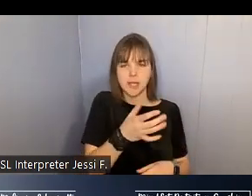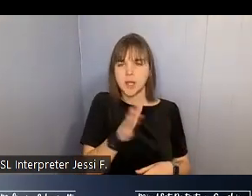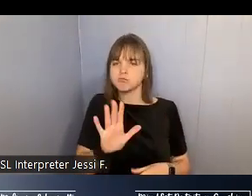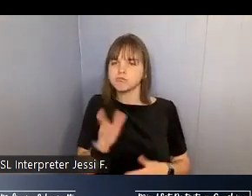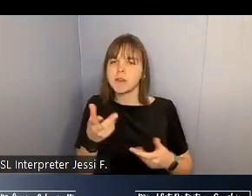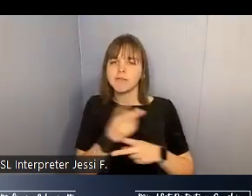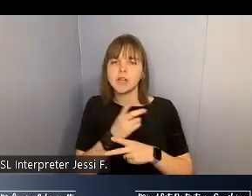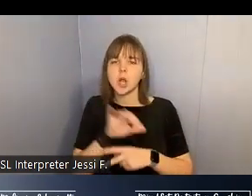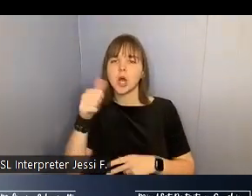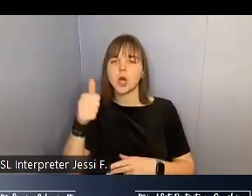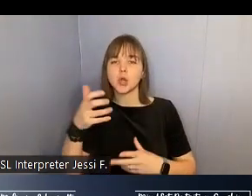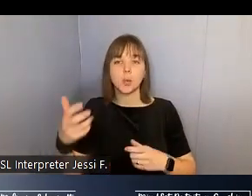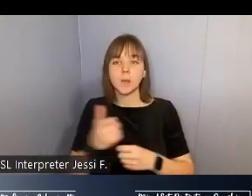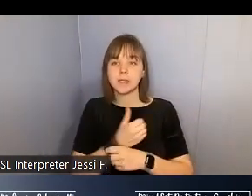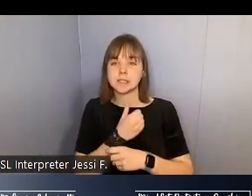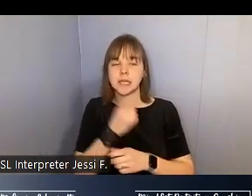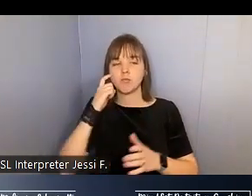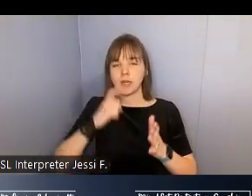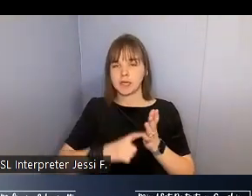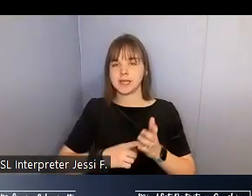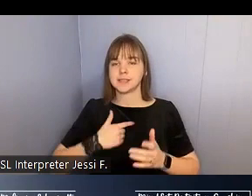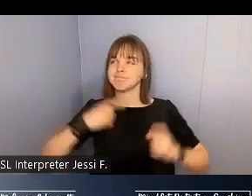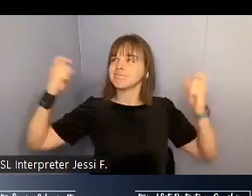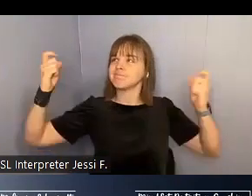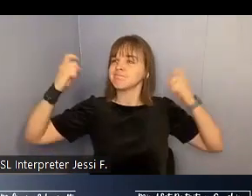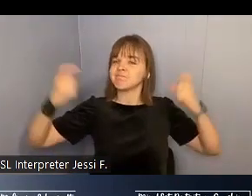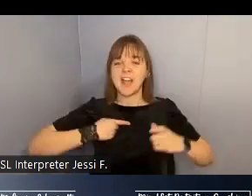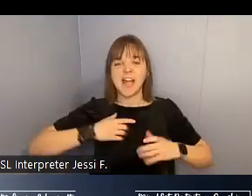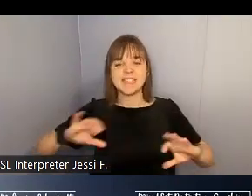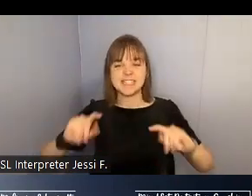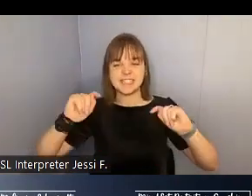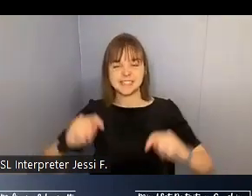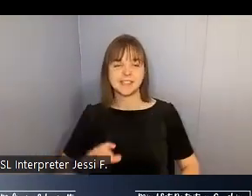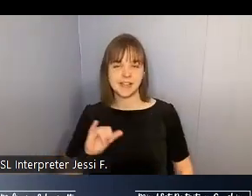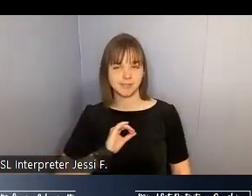and actually recognize them. And then the last thing is mastering that positive mindset